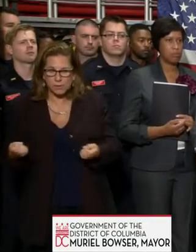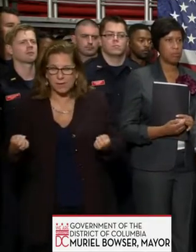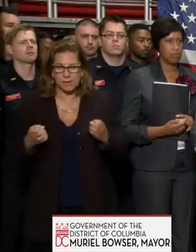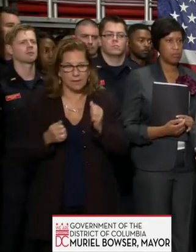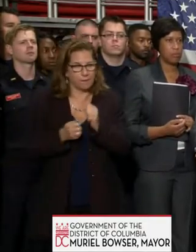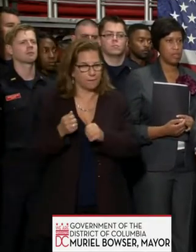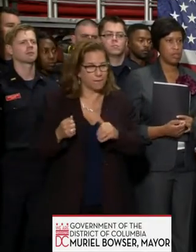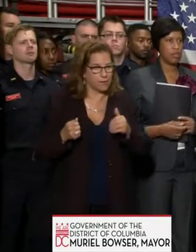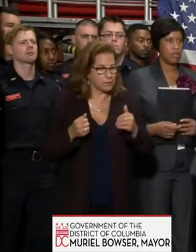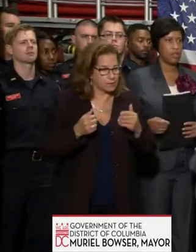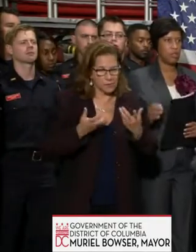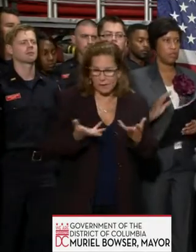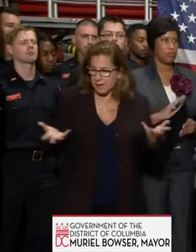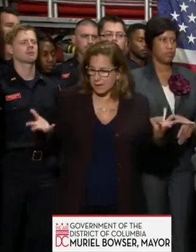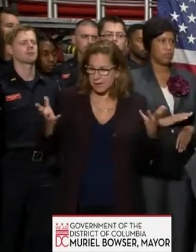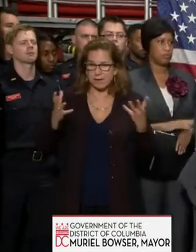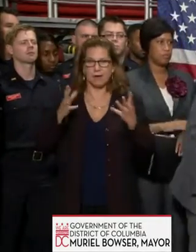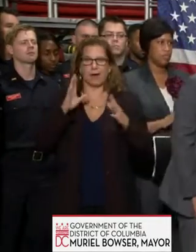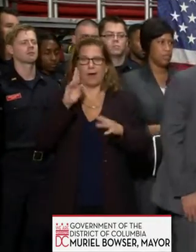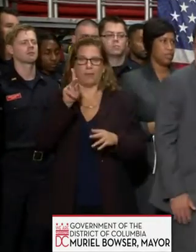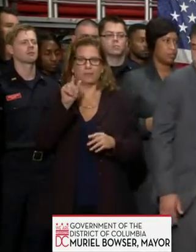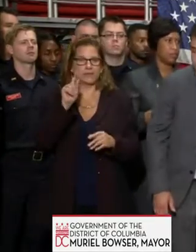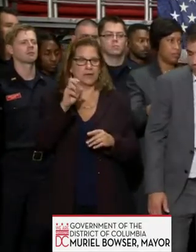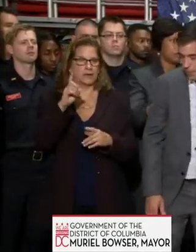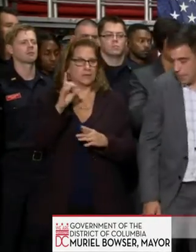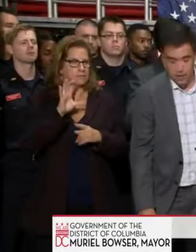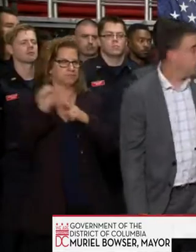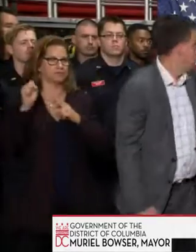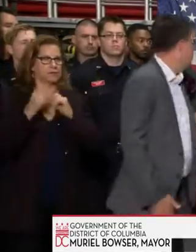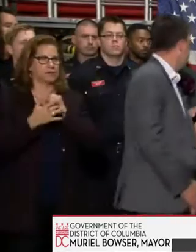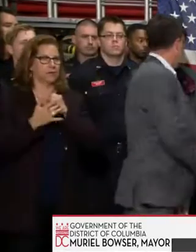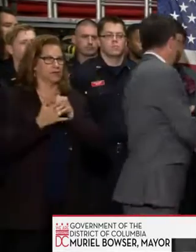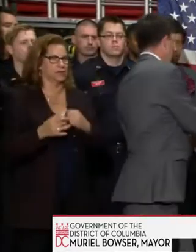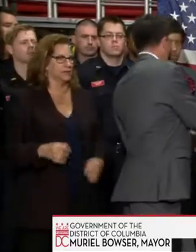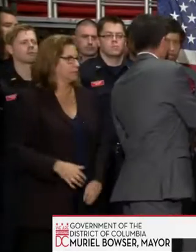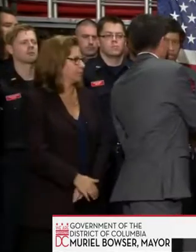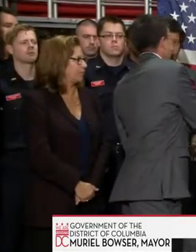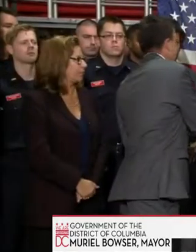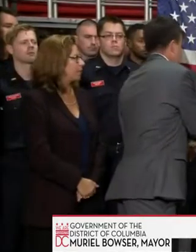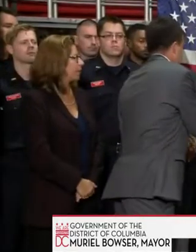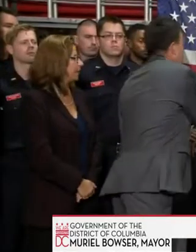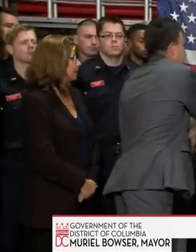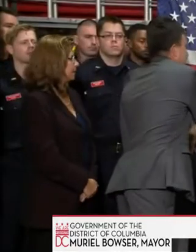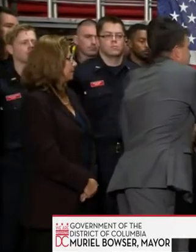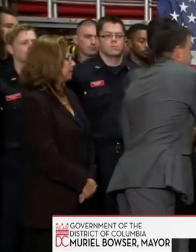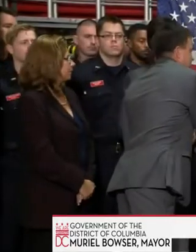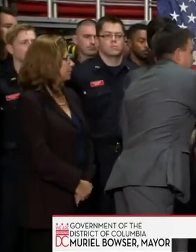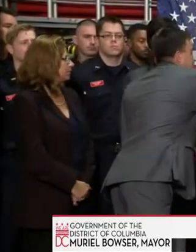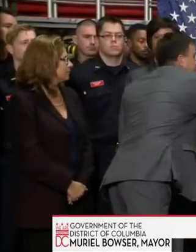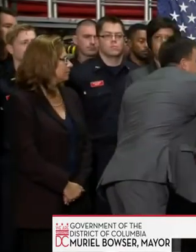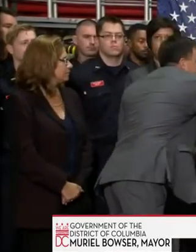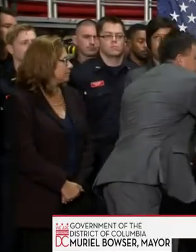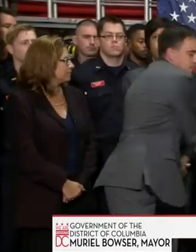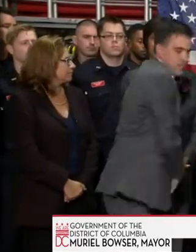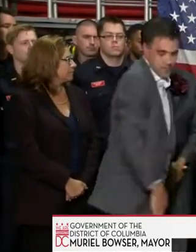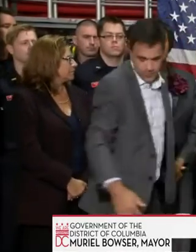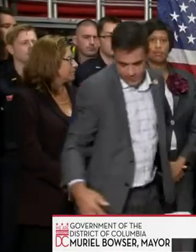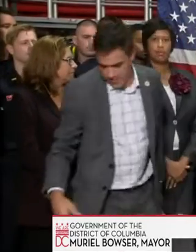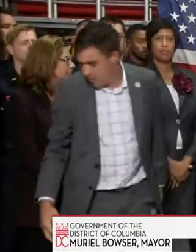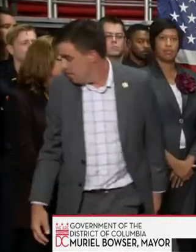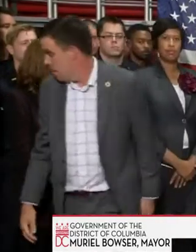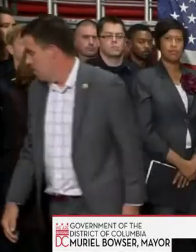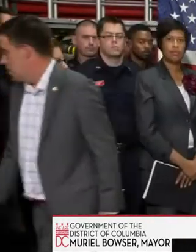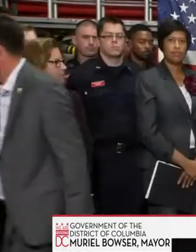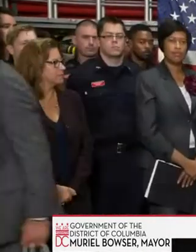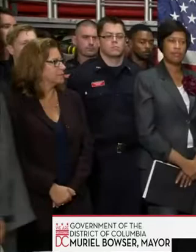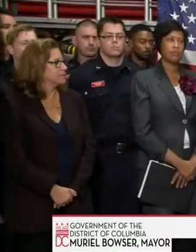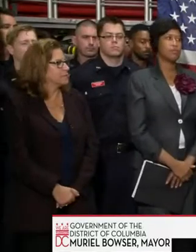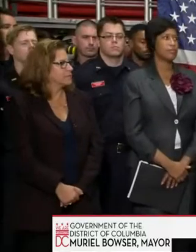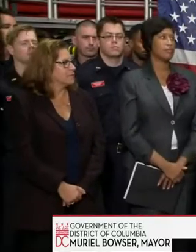SO THANK YOU ALL.